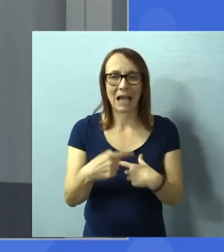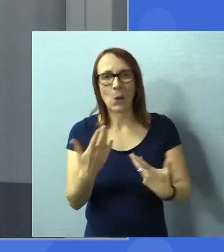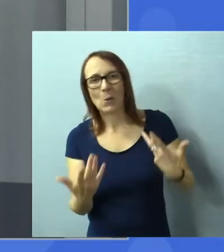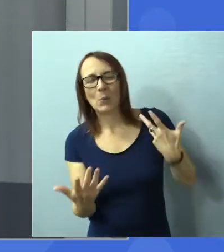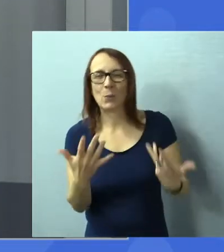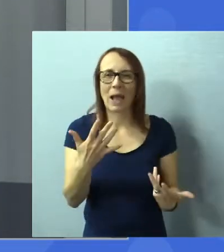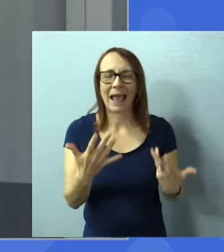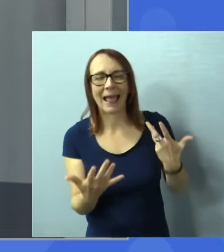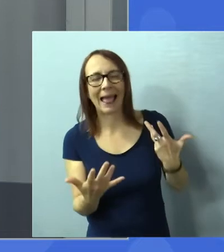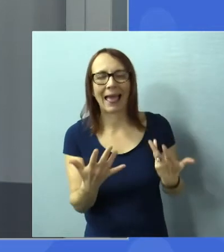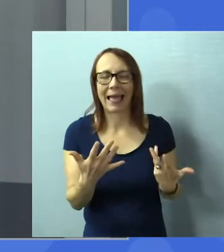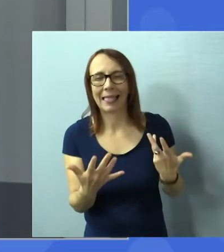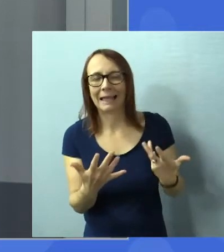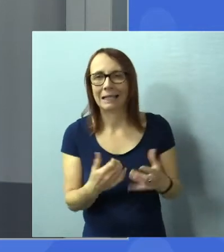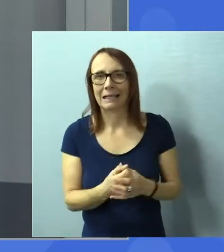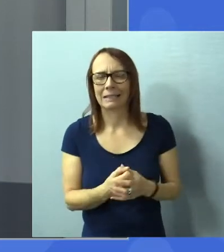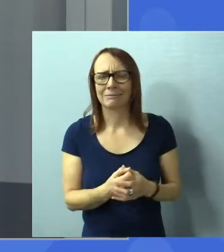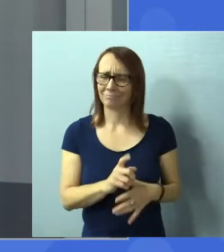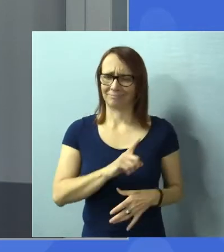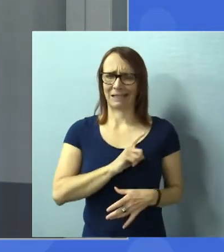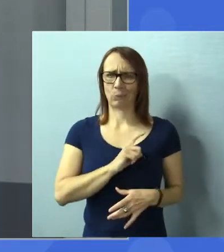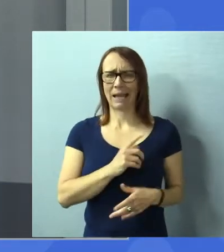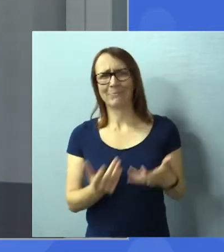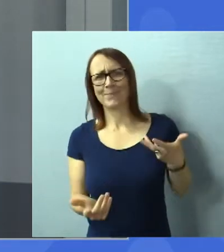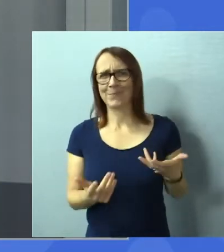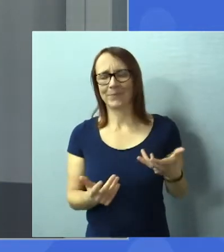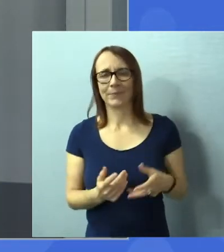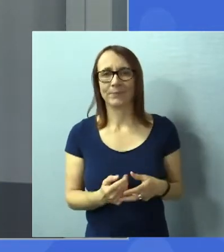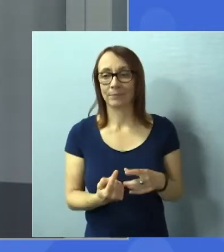why did I say sort over why is that and thank us well and favority the first not